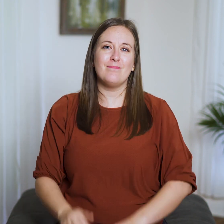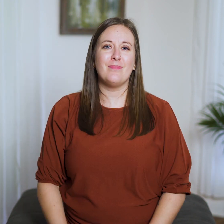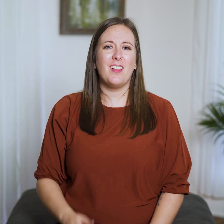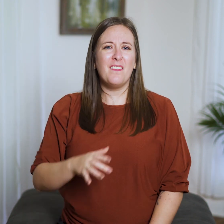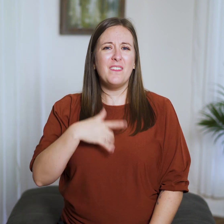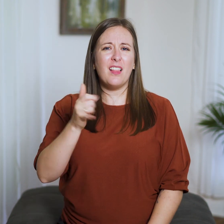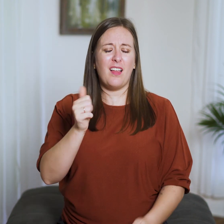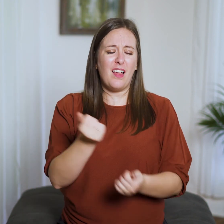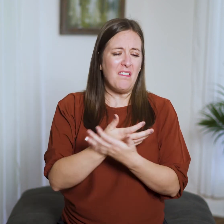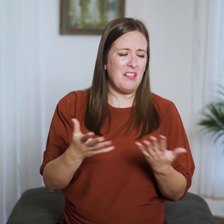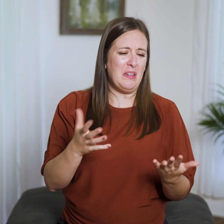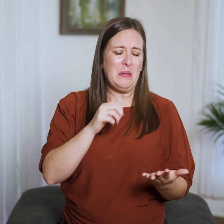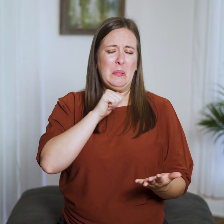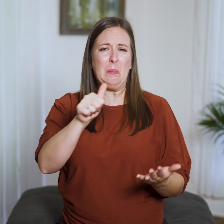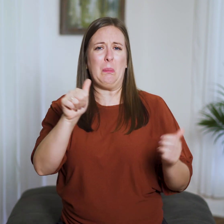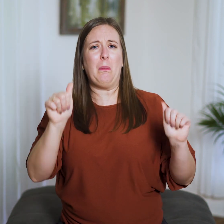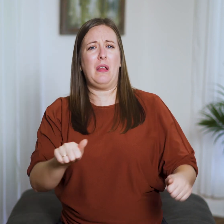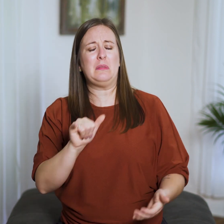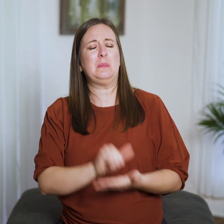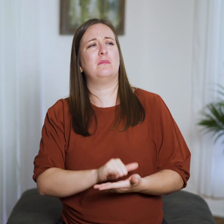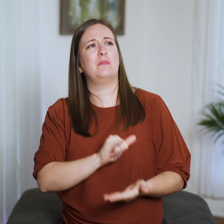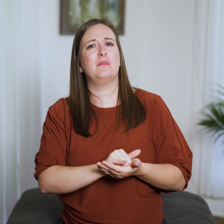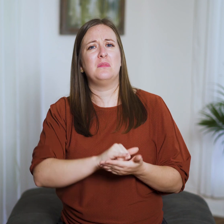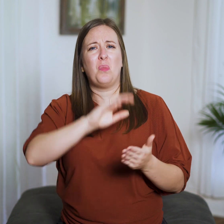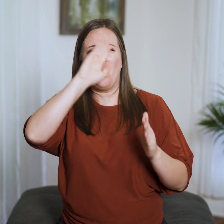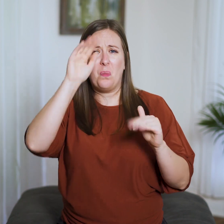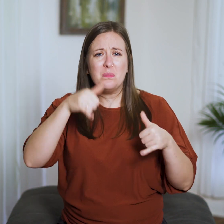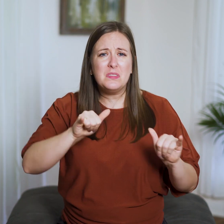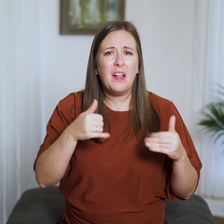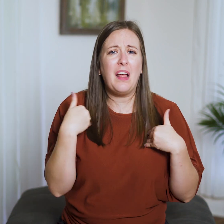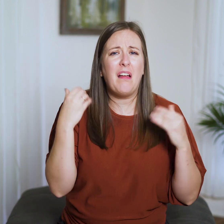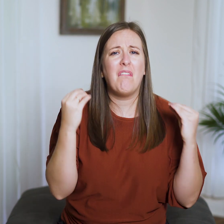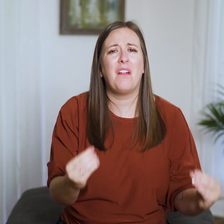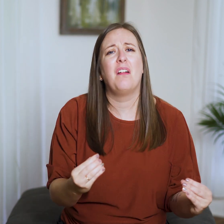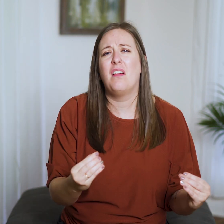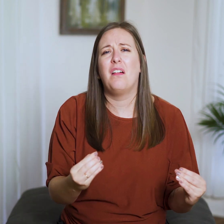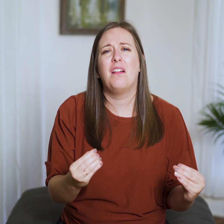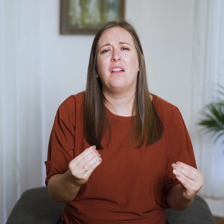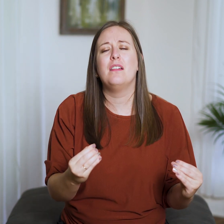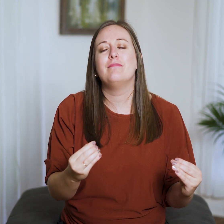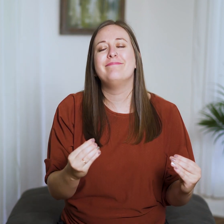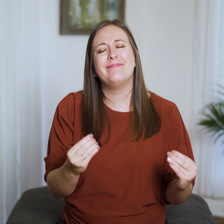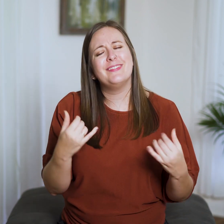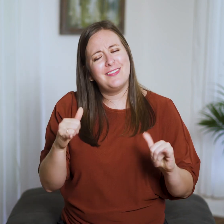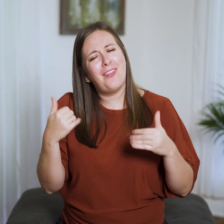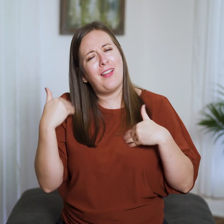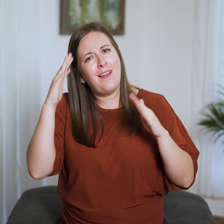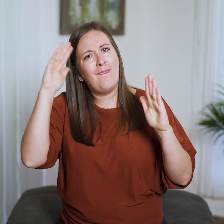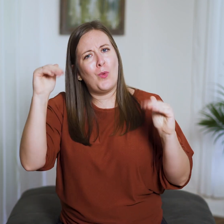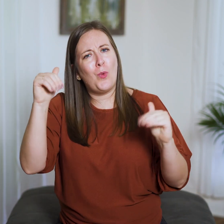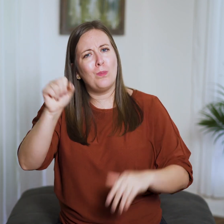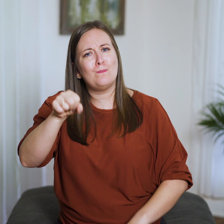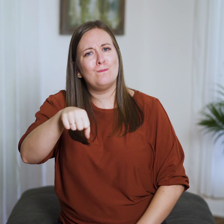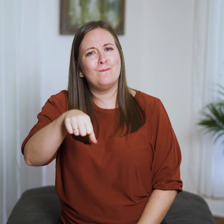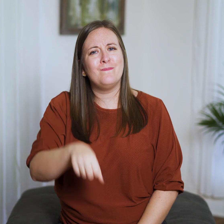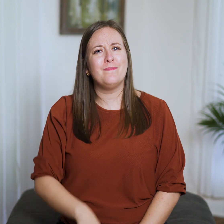or hope when things feel impossible,